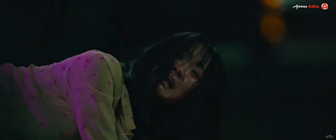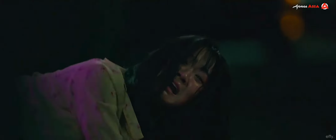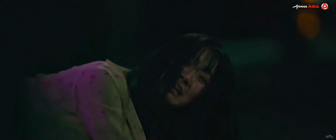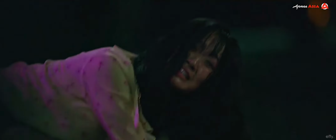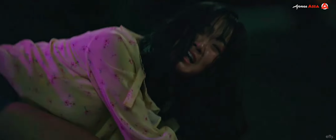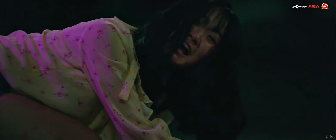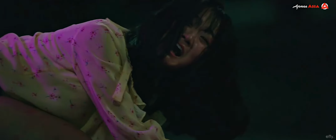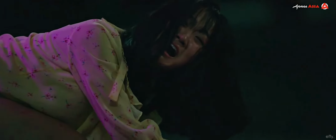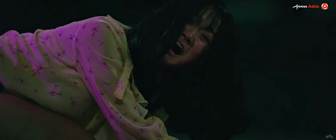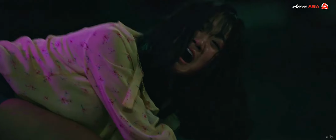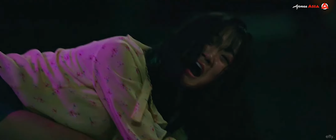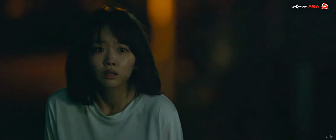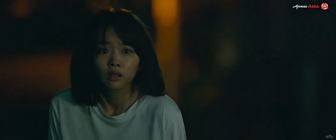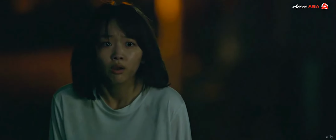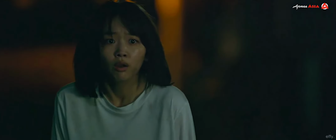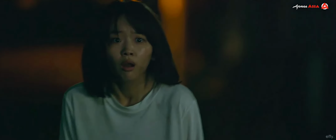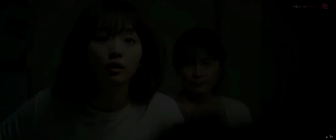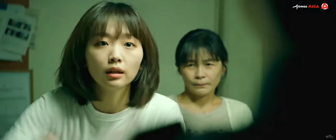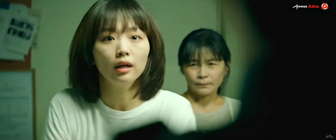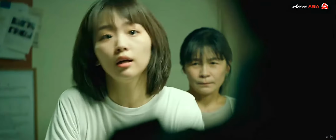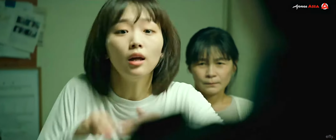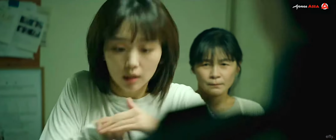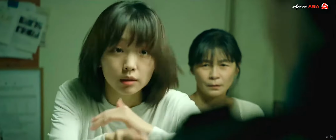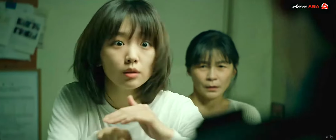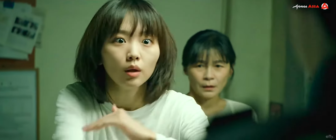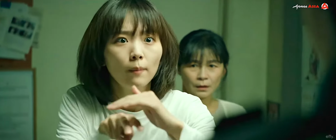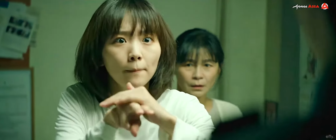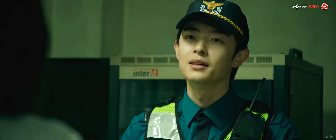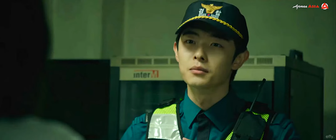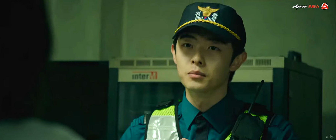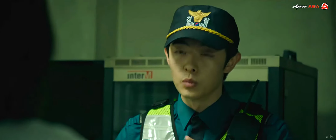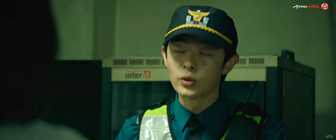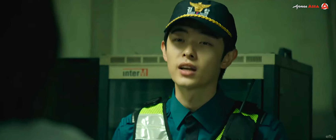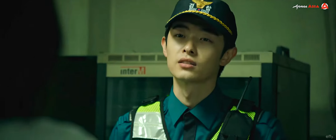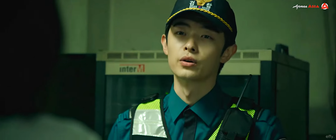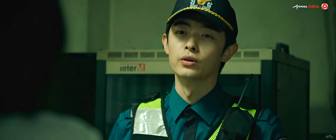Help me! Listen to me. I don't understand sign language.